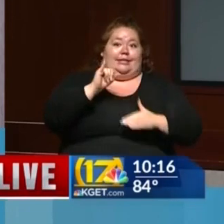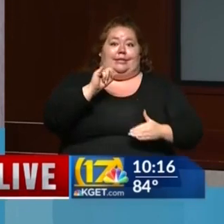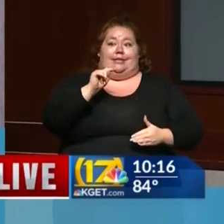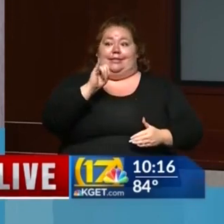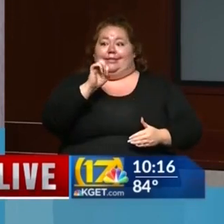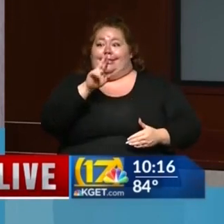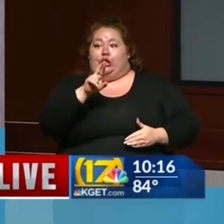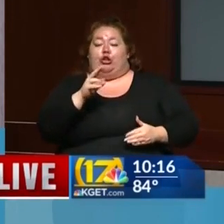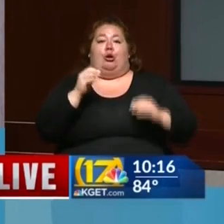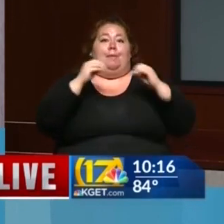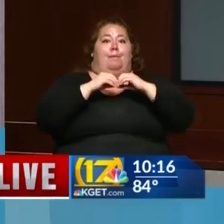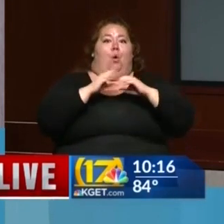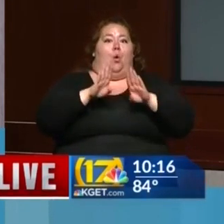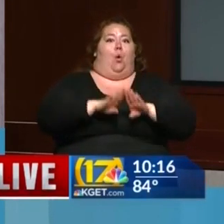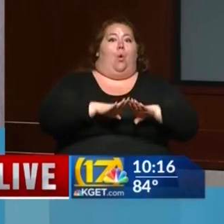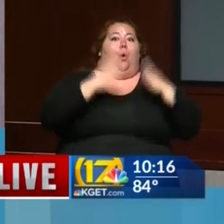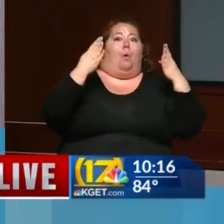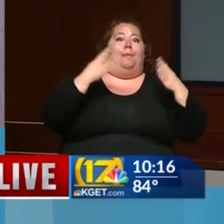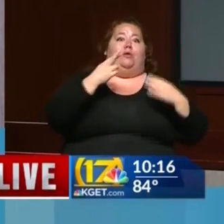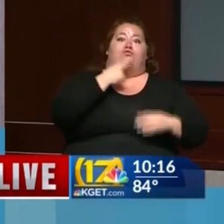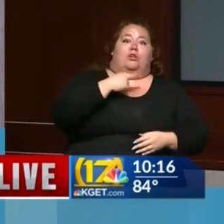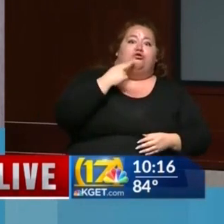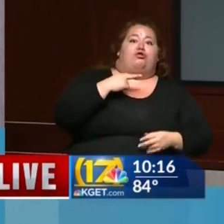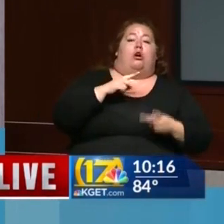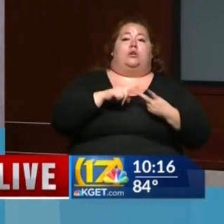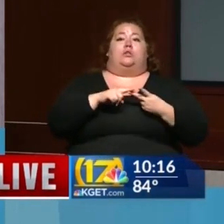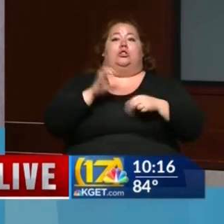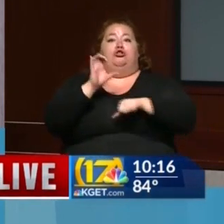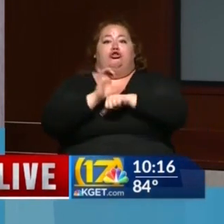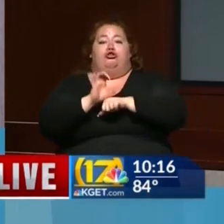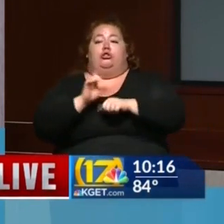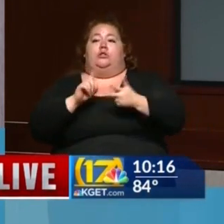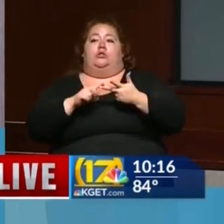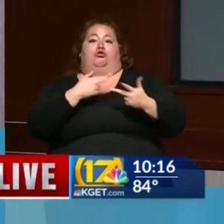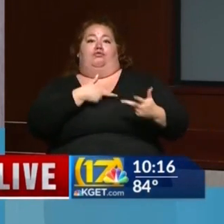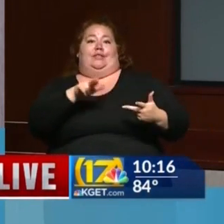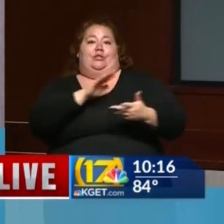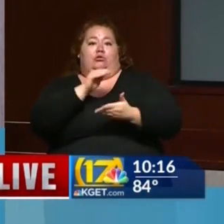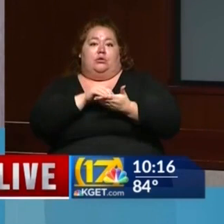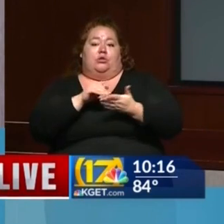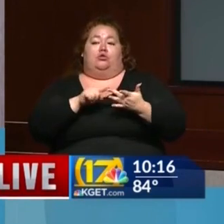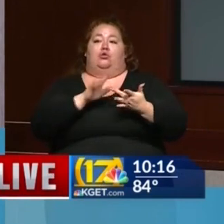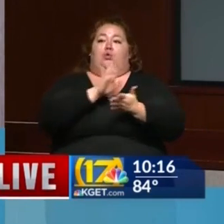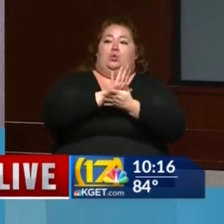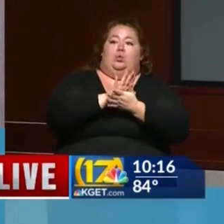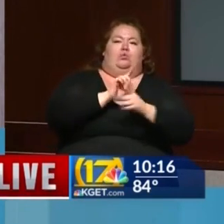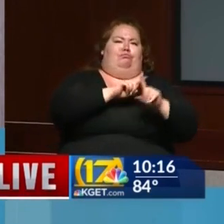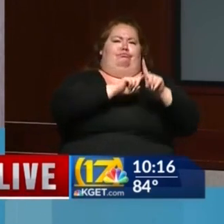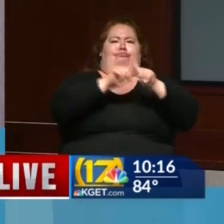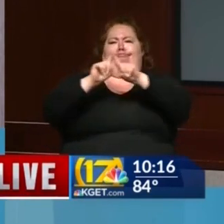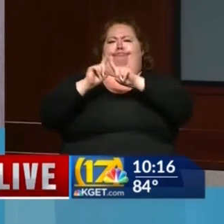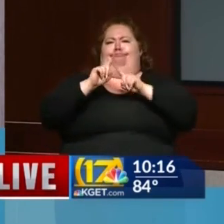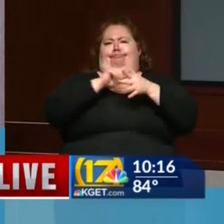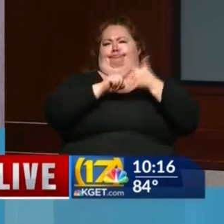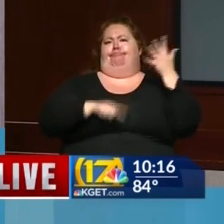AGAIN, MOVING INTO THE NEXT TIER ALLOWS INCREASED INDURACTIVITIES FOR OUR RESTAURANTS, OUR GYMS,